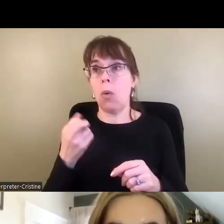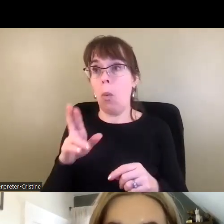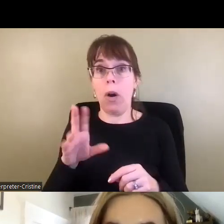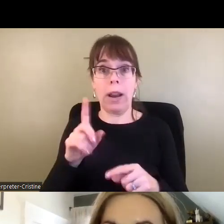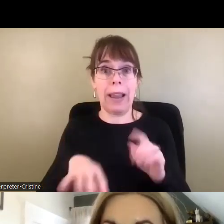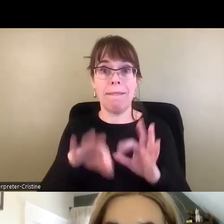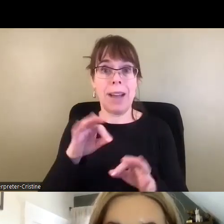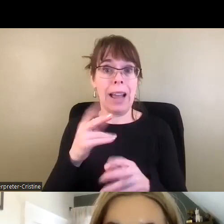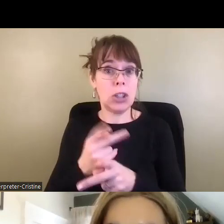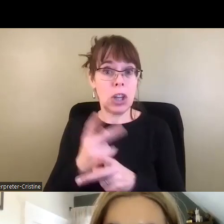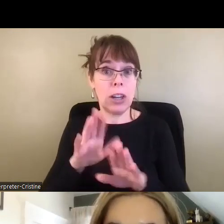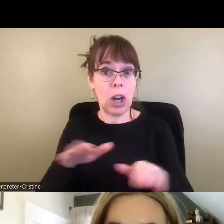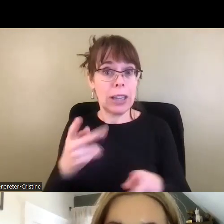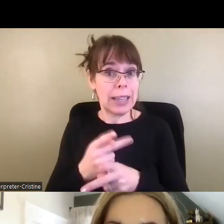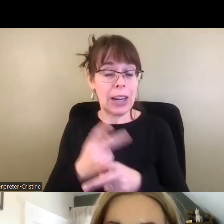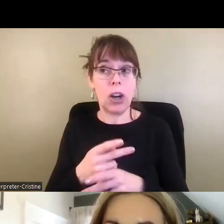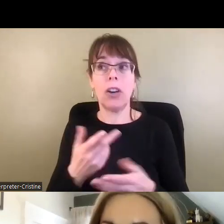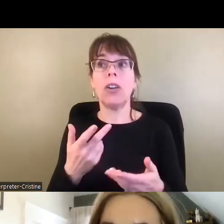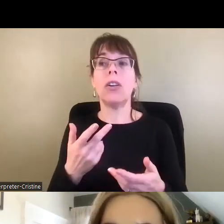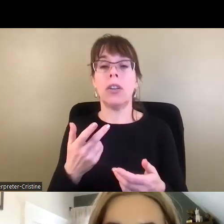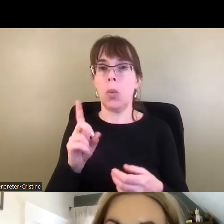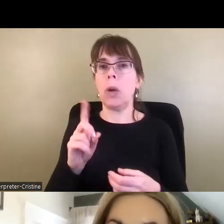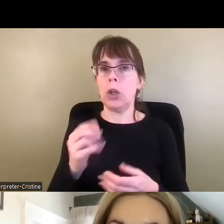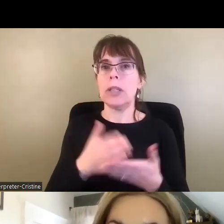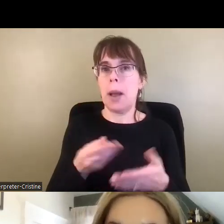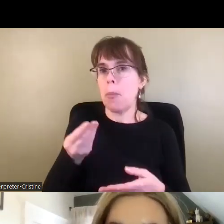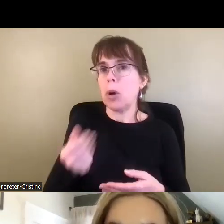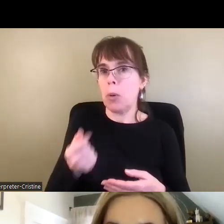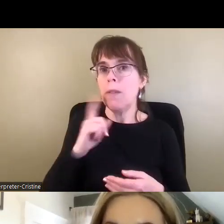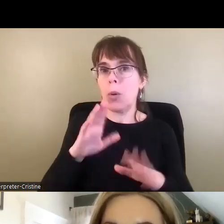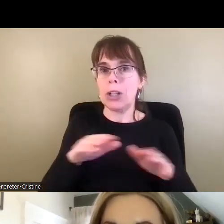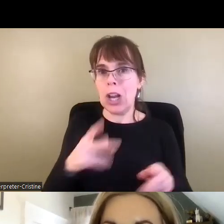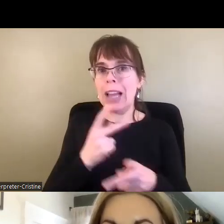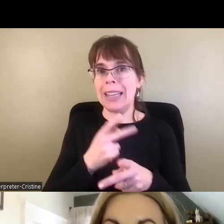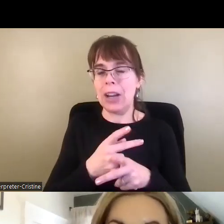We do reimburse for childcare, but it that is also dependent on someone's child care